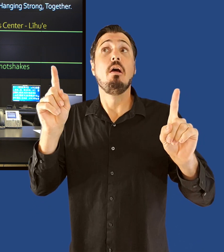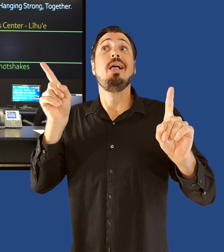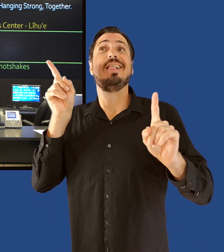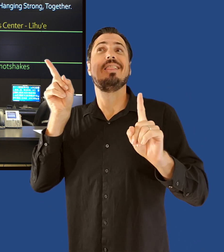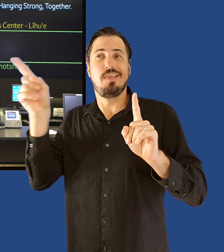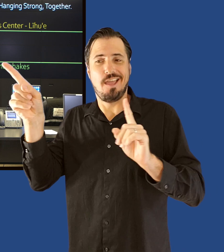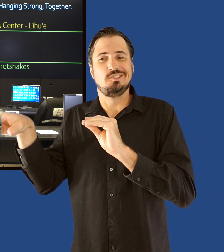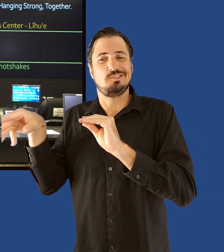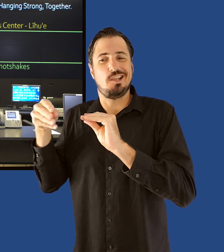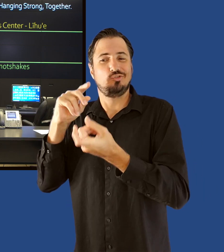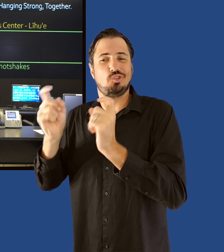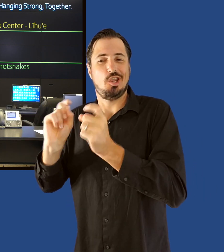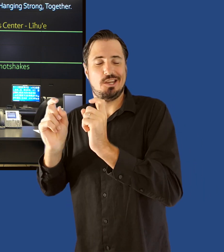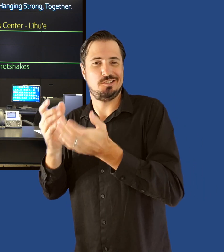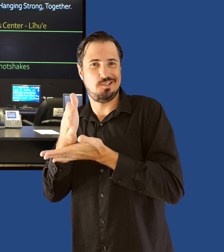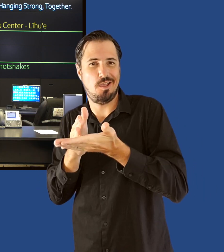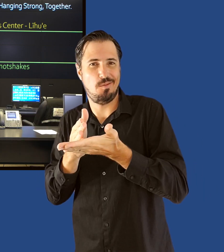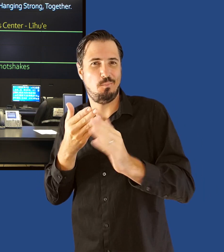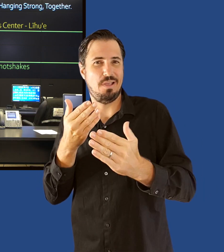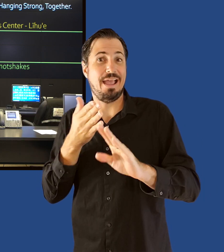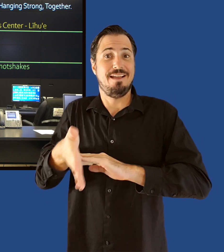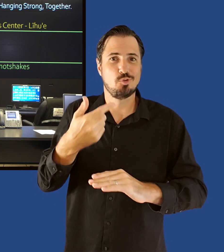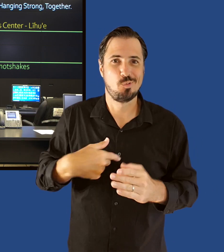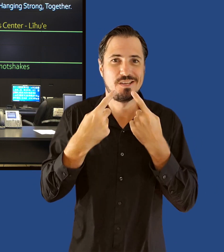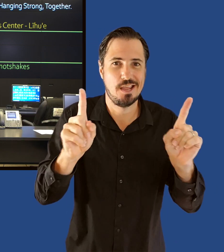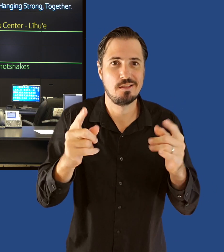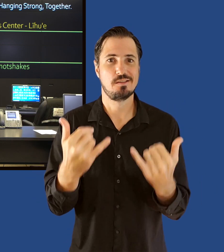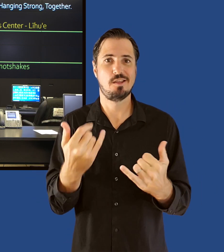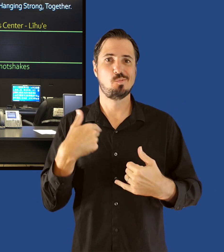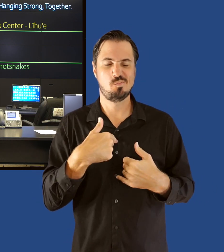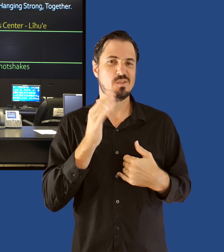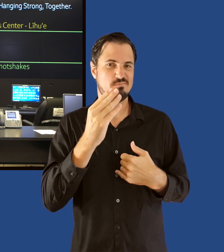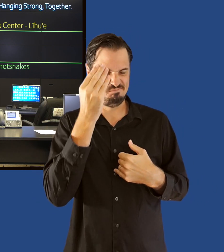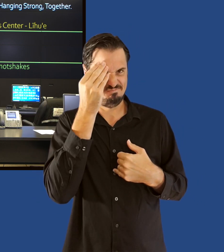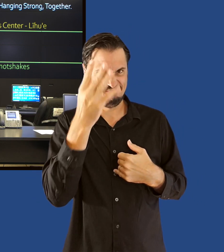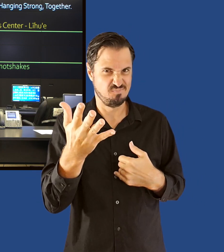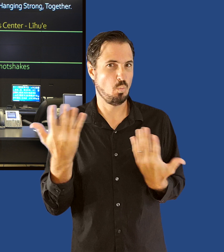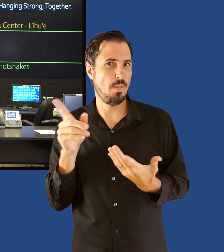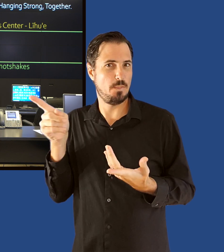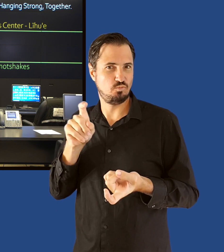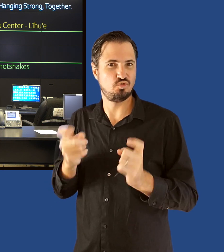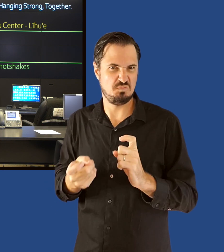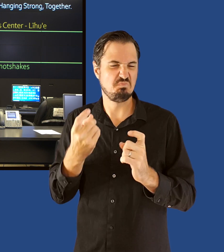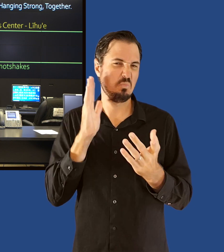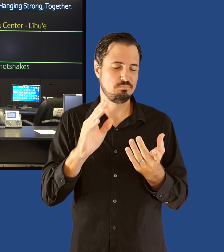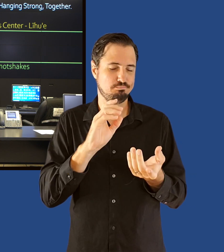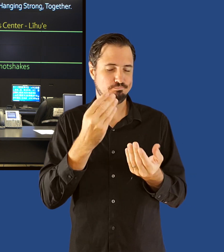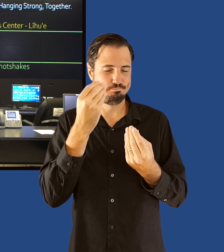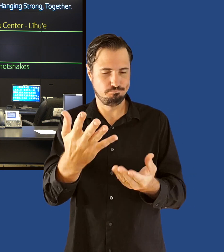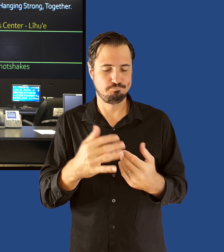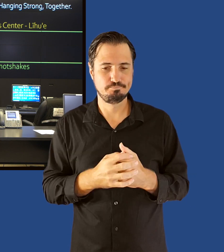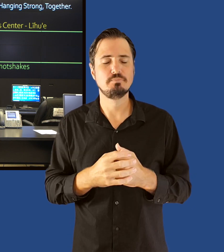As stated yesterday, the updated list of allowable businesses is Phase One of what is anticipated to be a Three-Phase reopening plan.